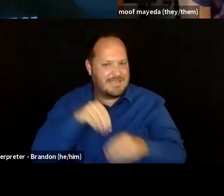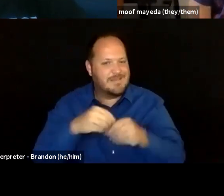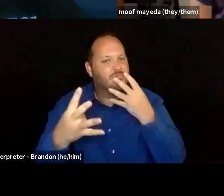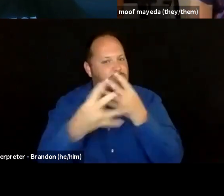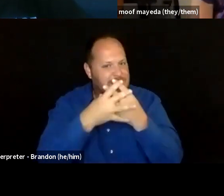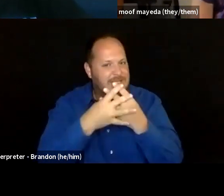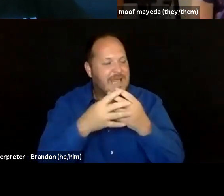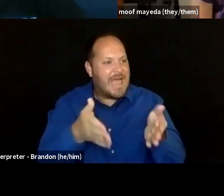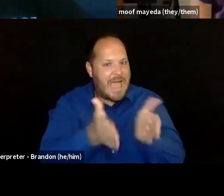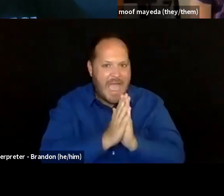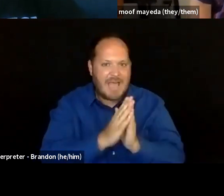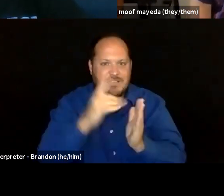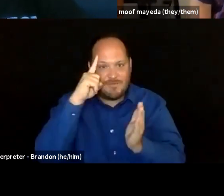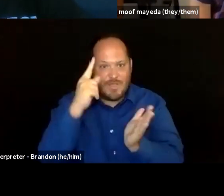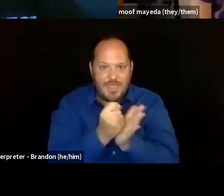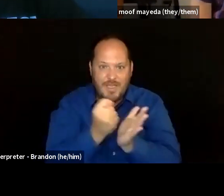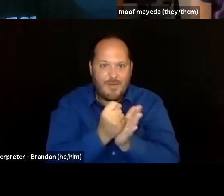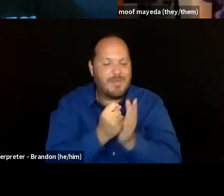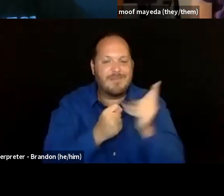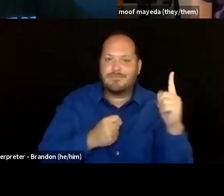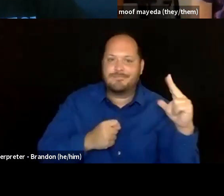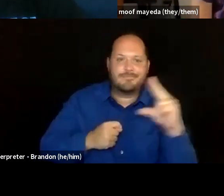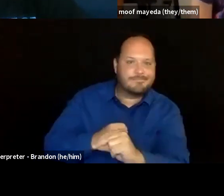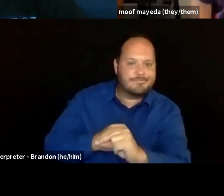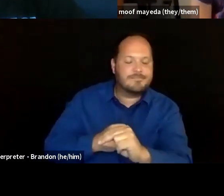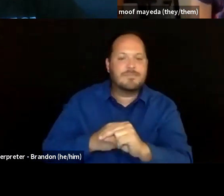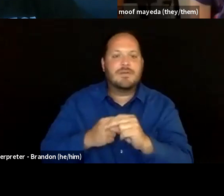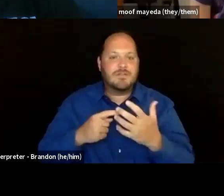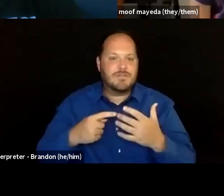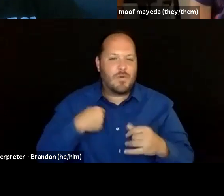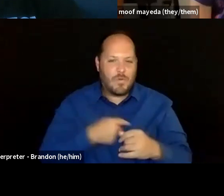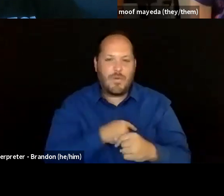especially for trans, and Black trans women who are incarcerated.